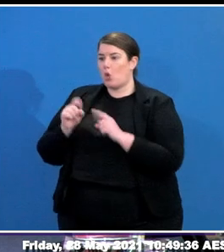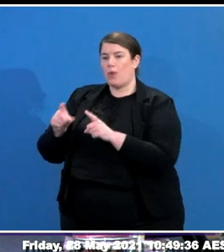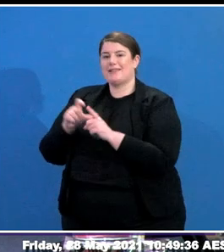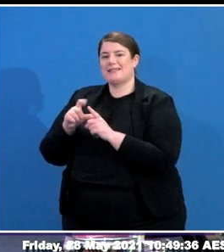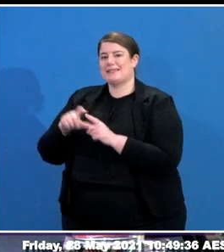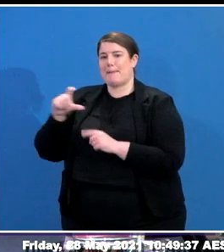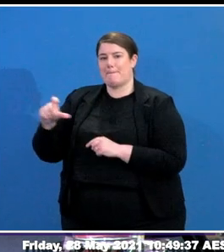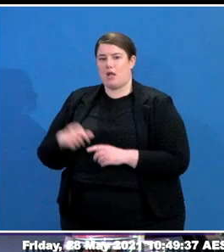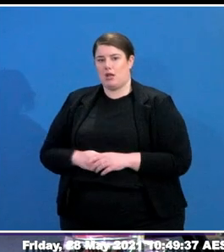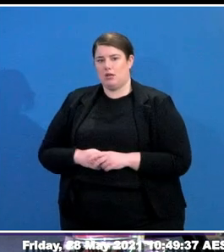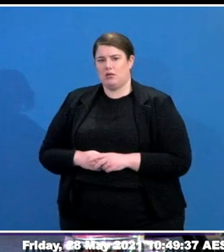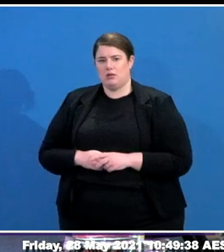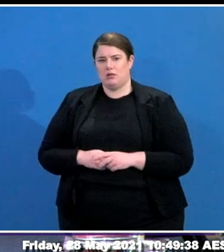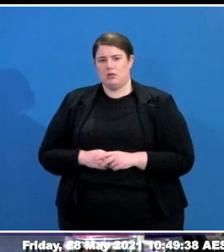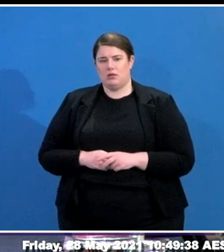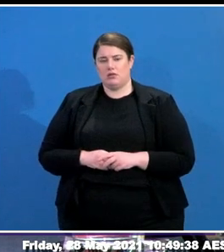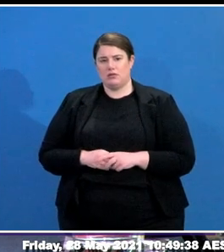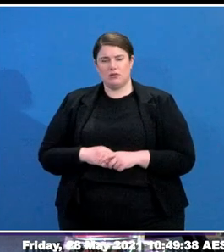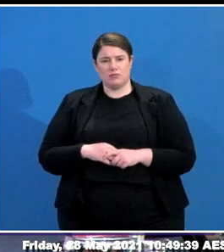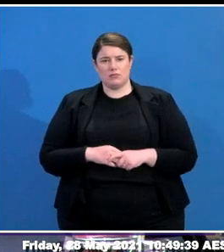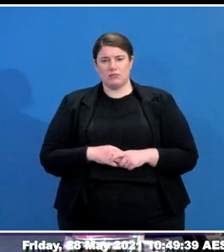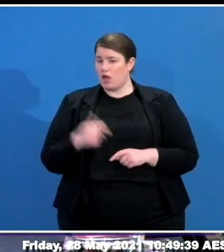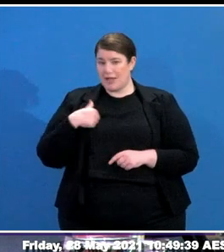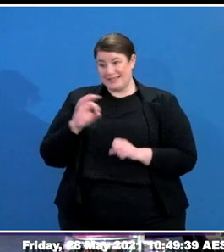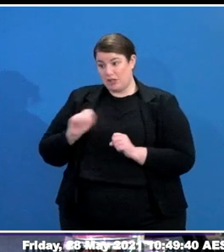What do you mean "not directly"? I didn't go till December.